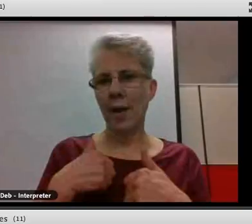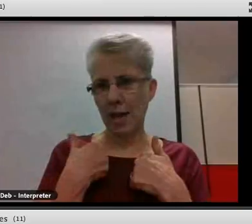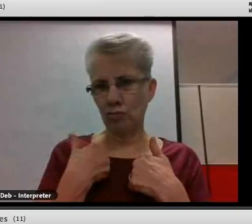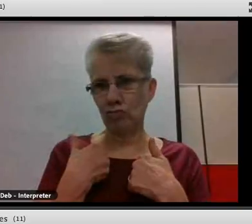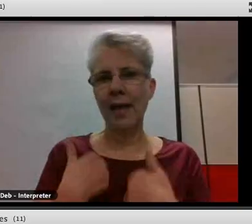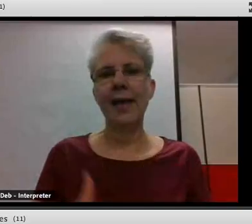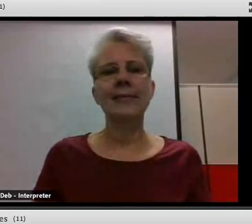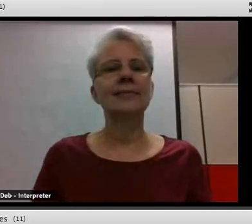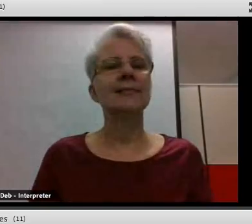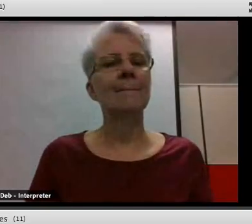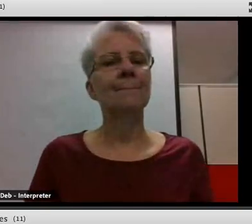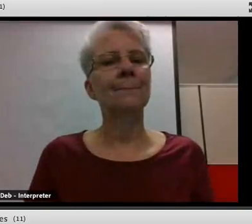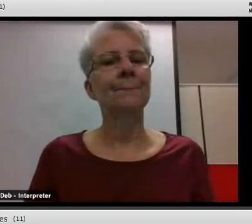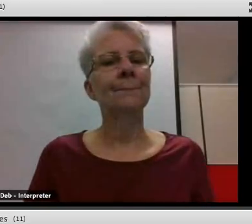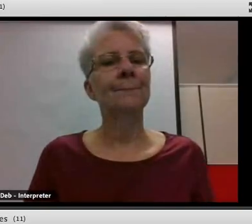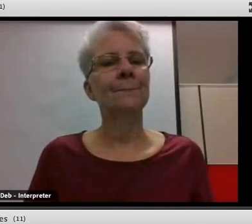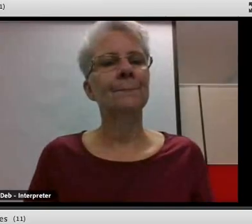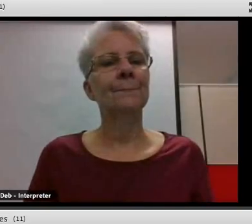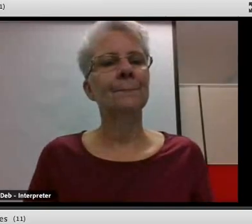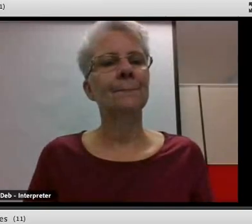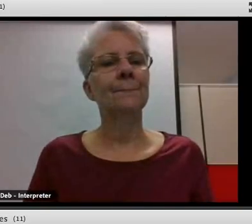and you'll be asked to enter your library card.